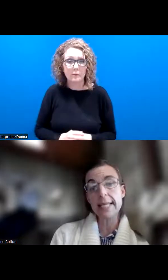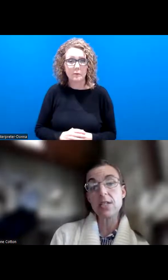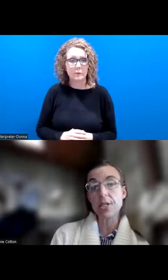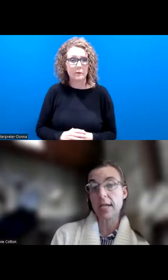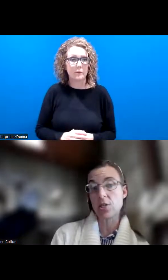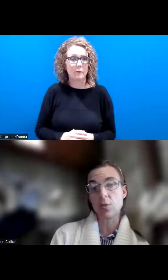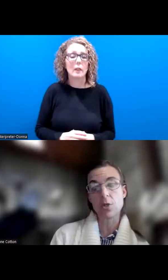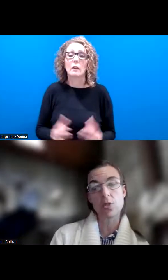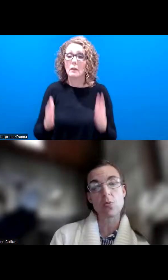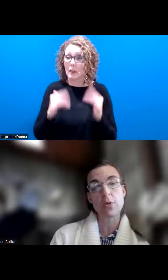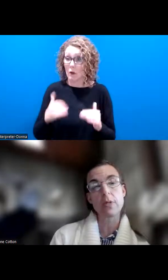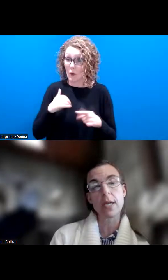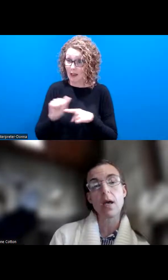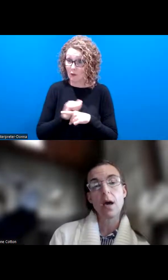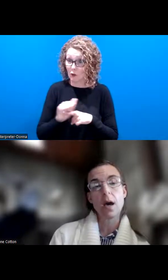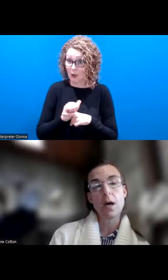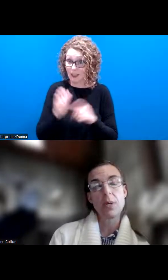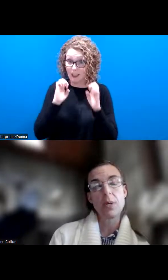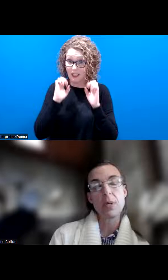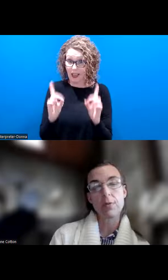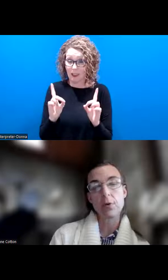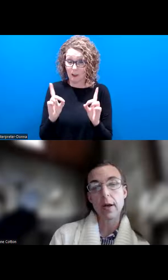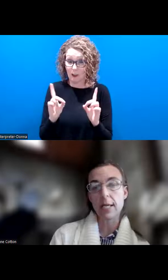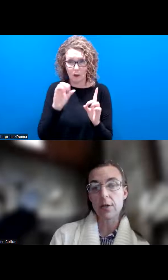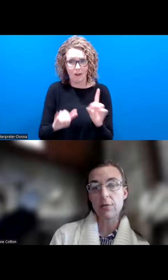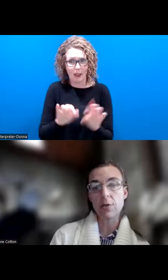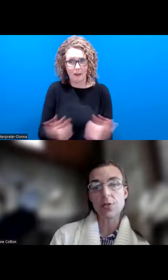that I'm literally making a difference for future caregivers, for future families that need to